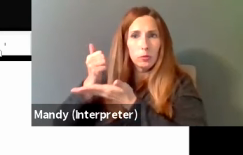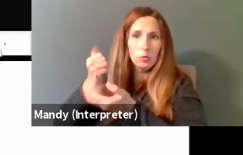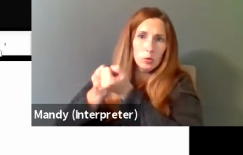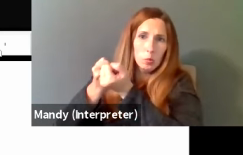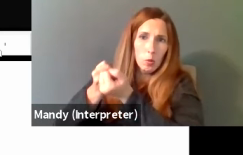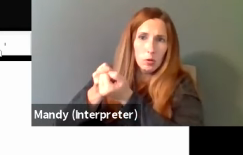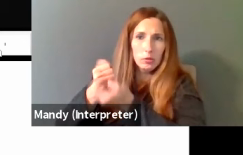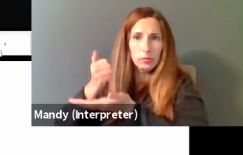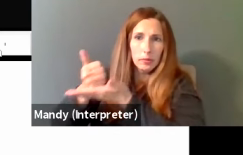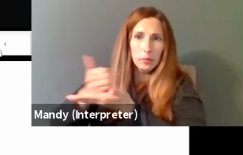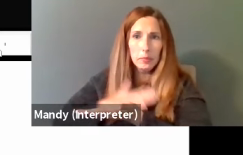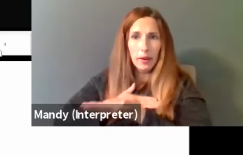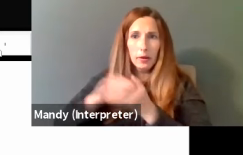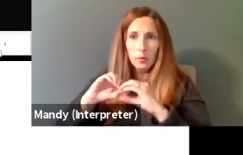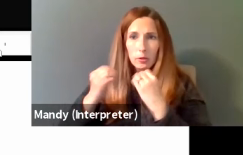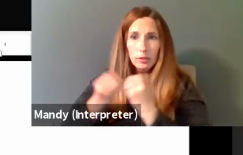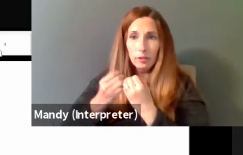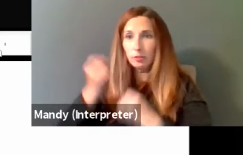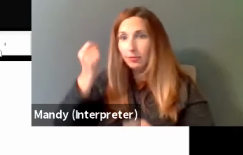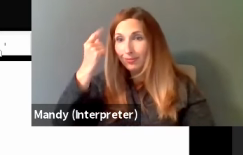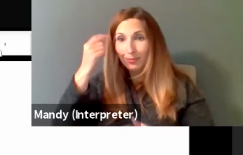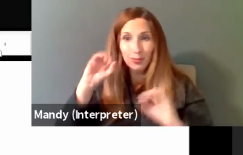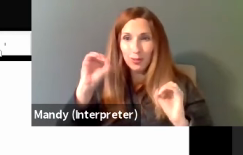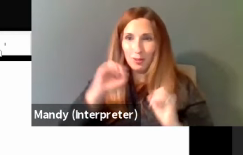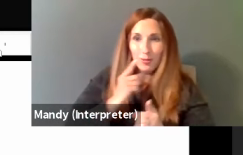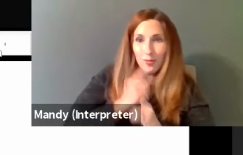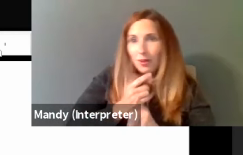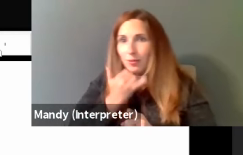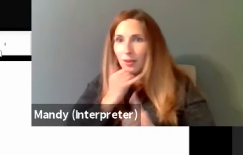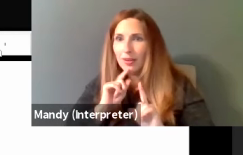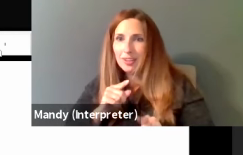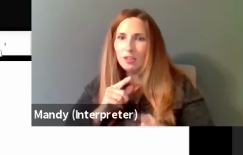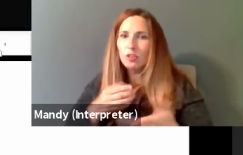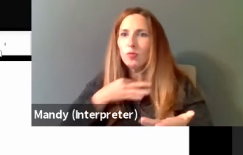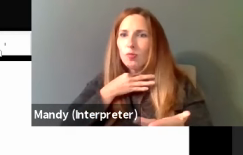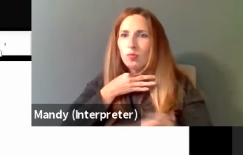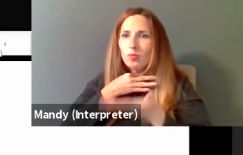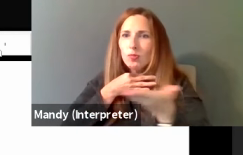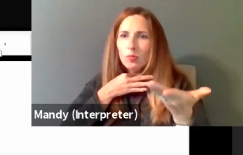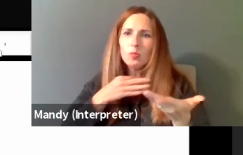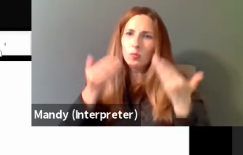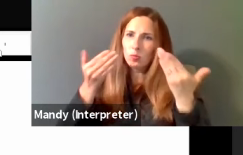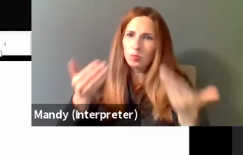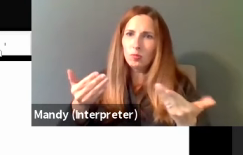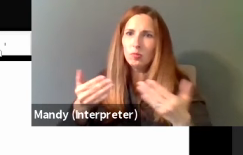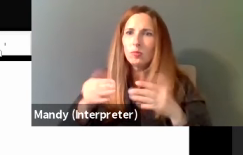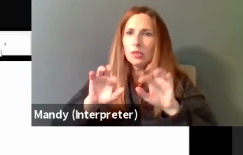So there's no right or wrong answer to this, but just take a minute and type in